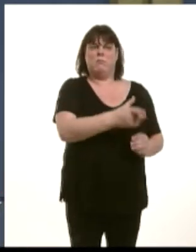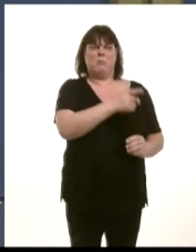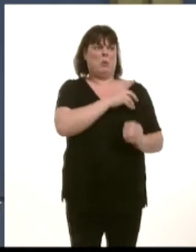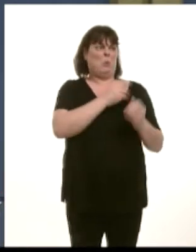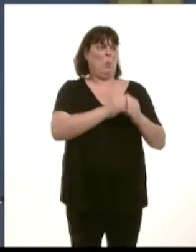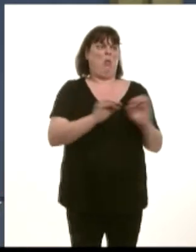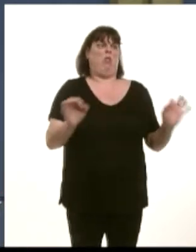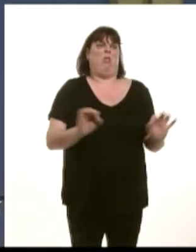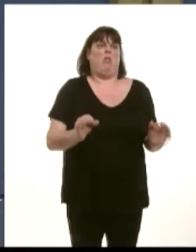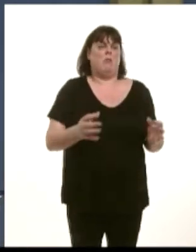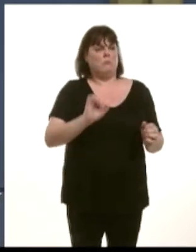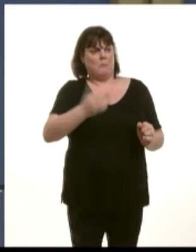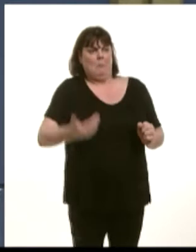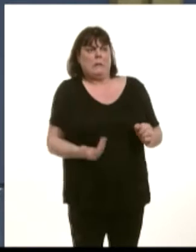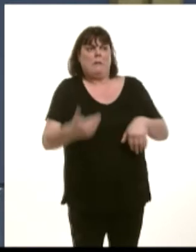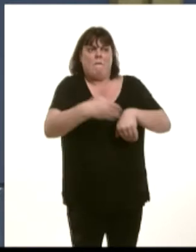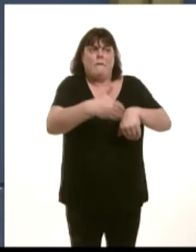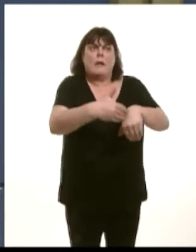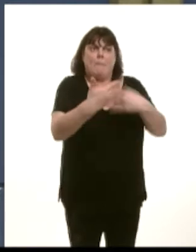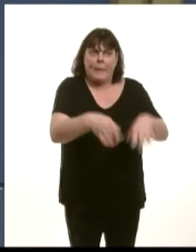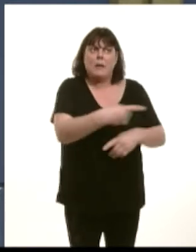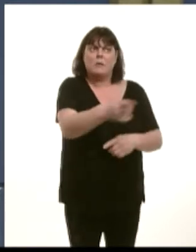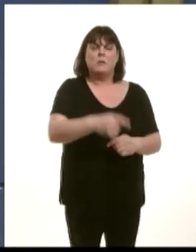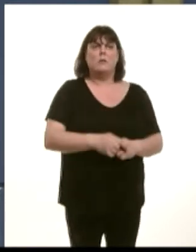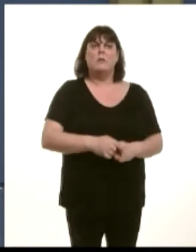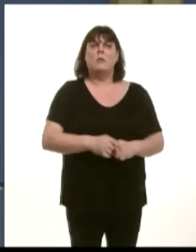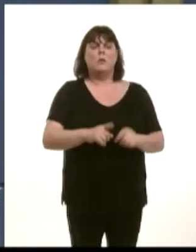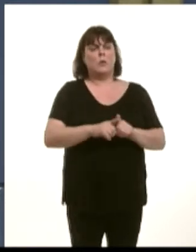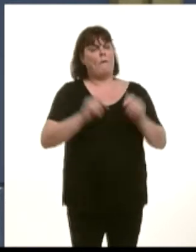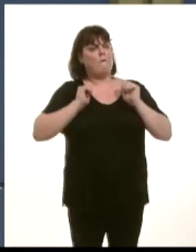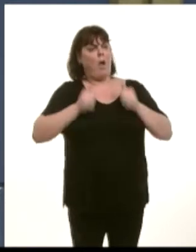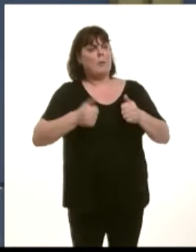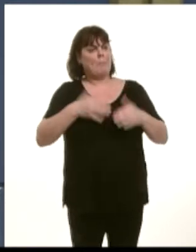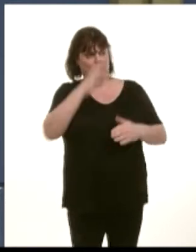Their businesses are being impacted, and what’s more, farmers are being told not just that